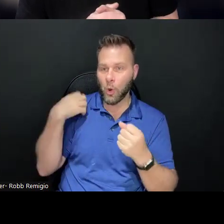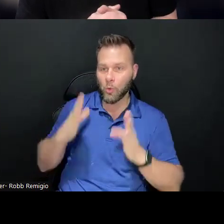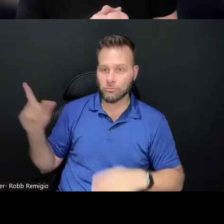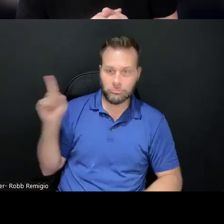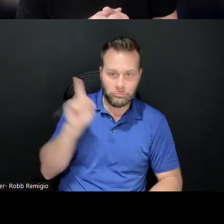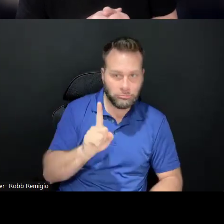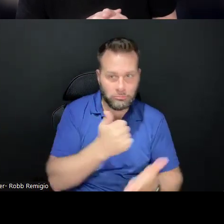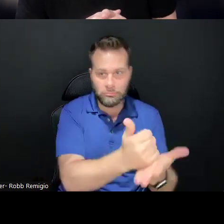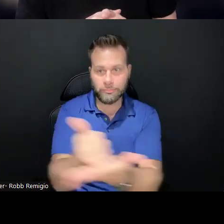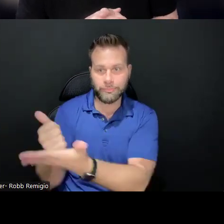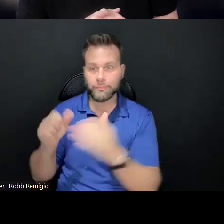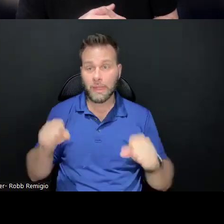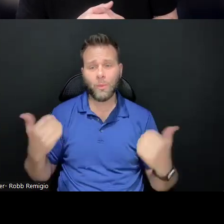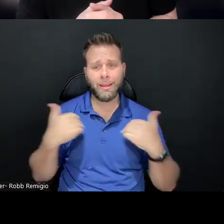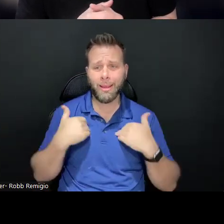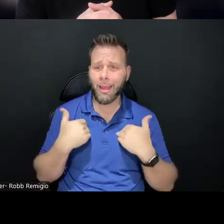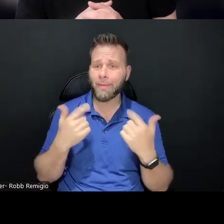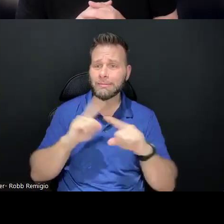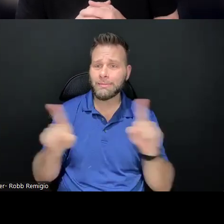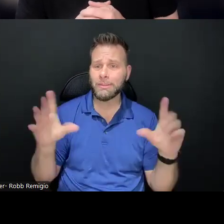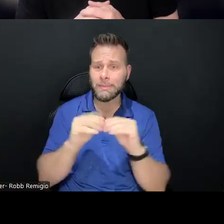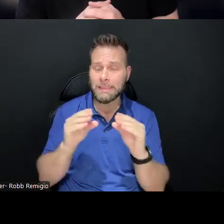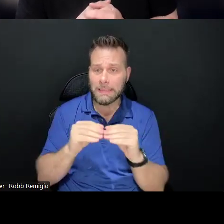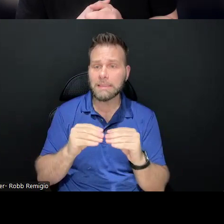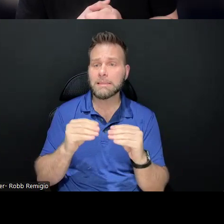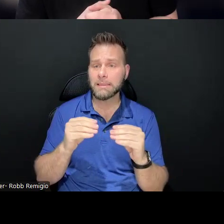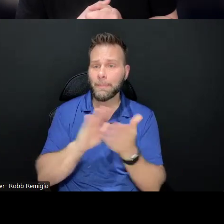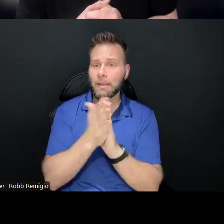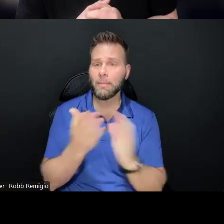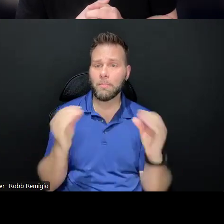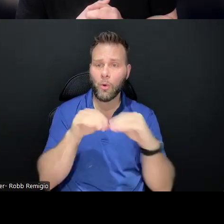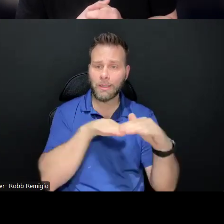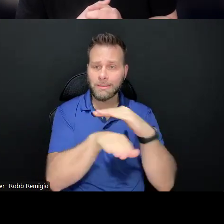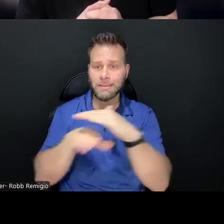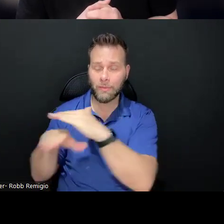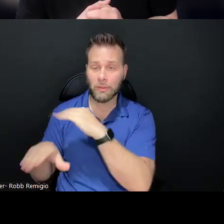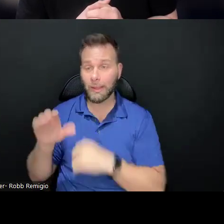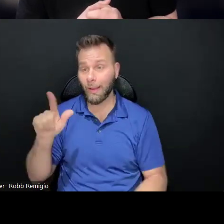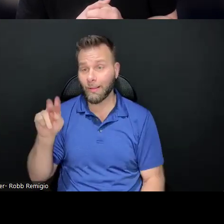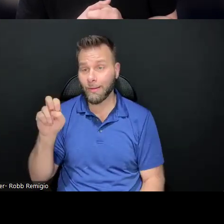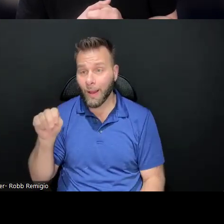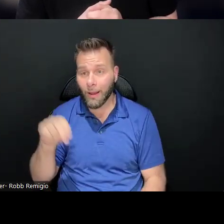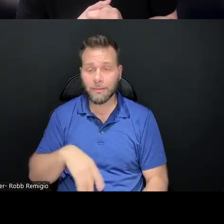substance use disorders. We make some of the big meetings, AA, Al-Anon accessible, because these